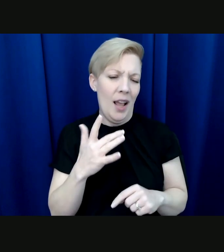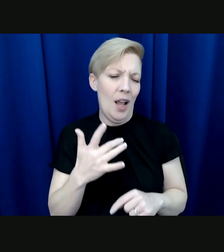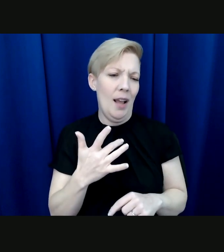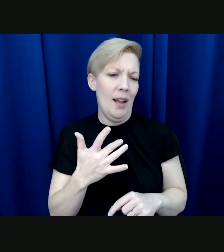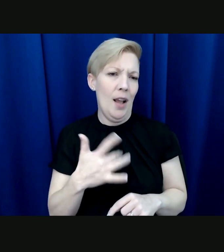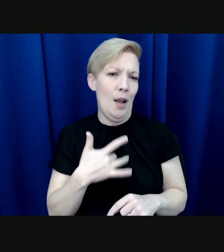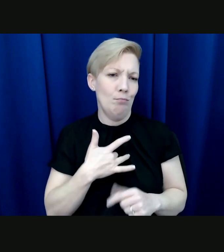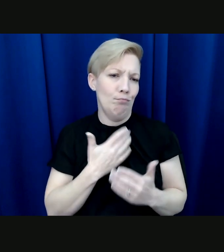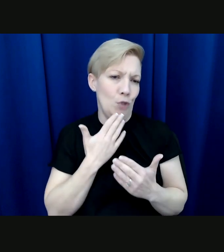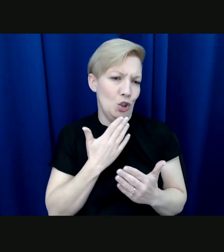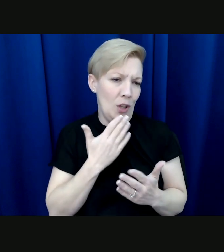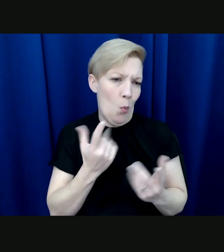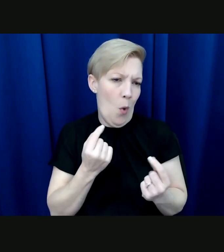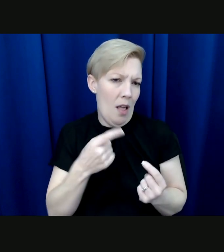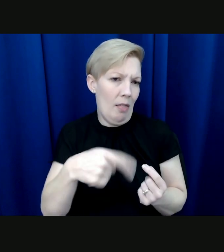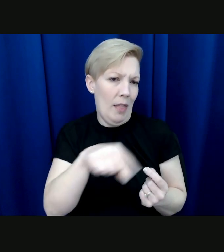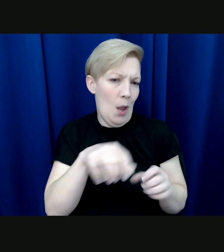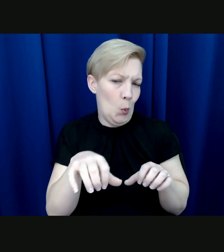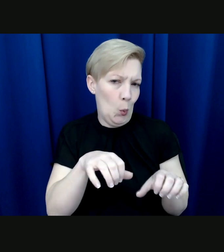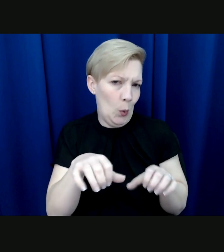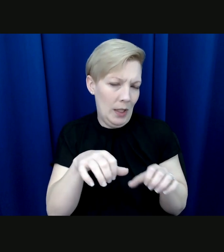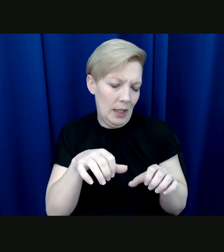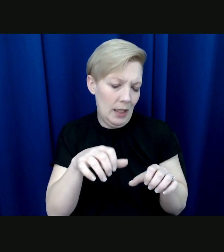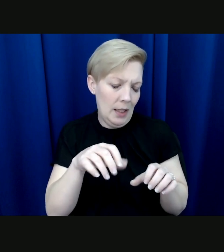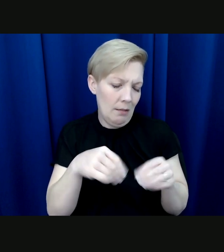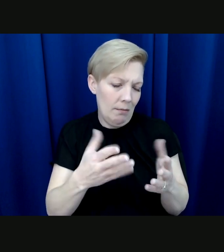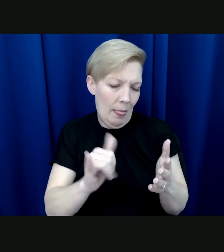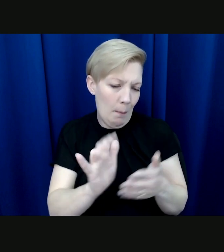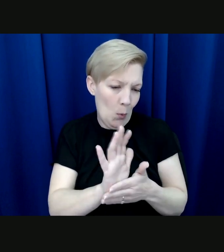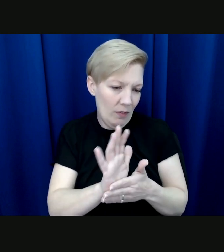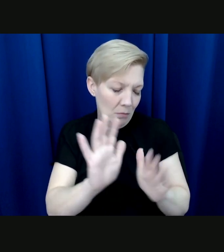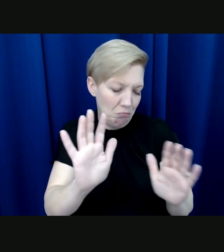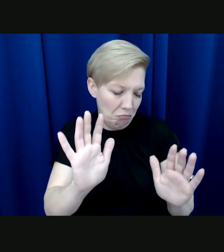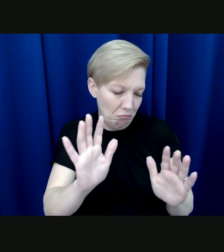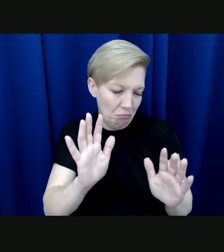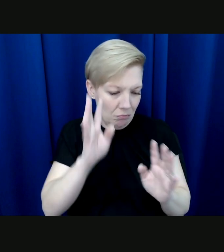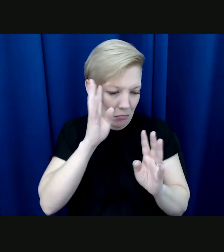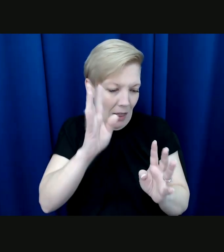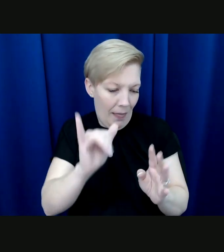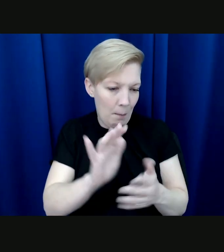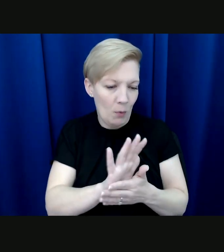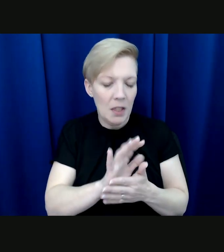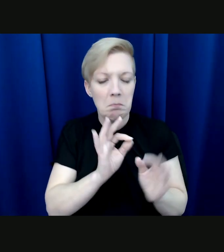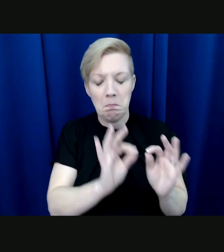You know, I thought that there was a lot of there was an incredible amount of talent